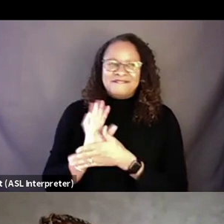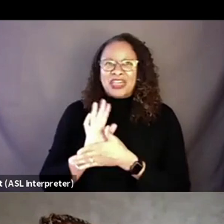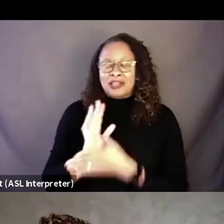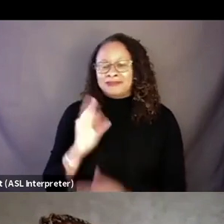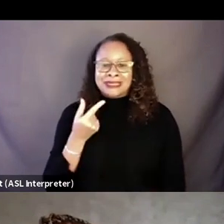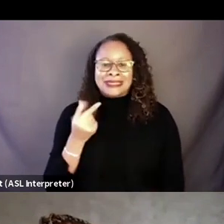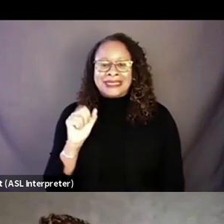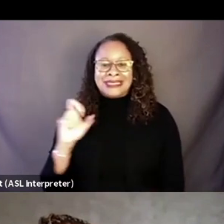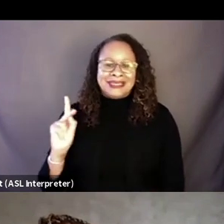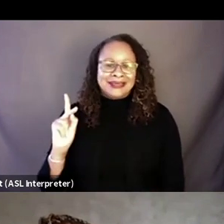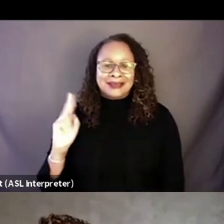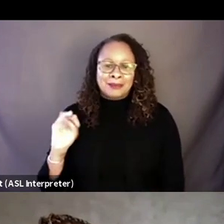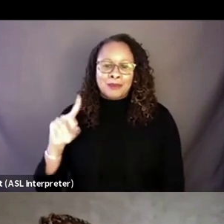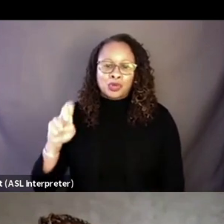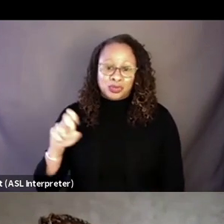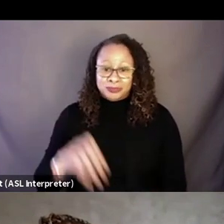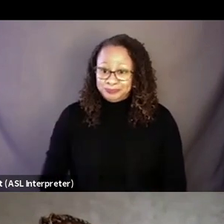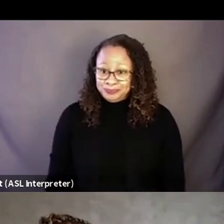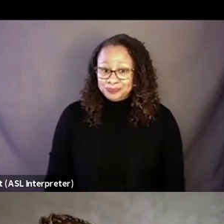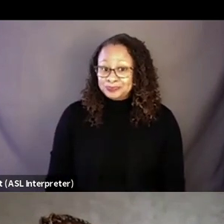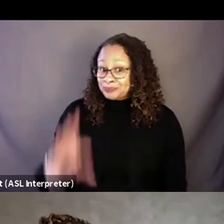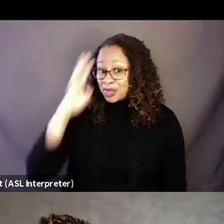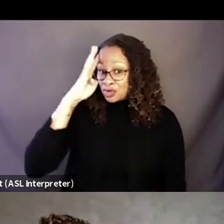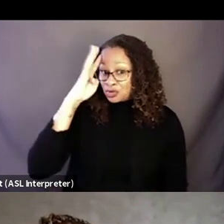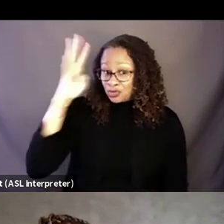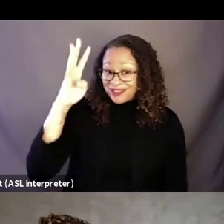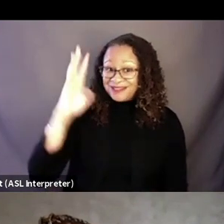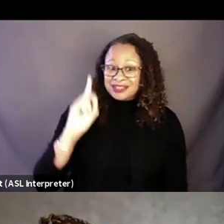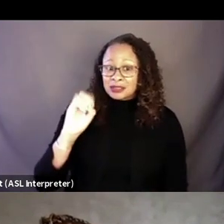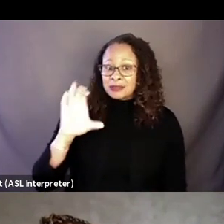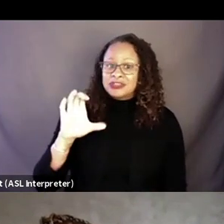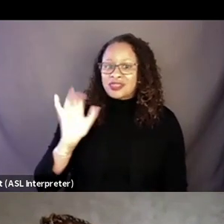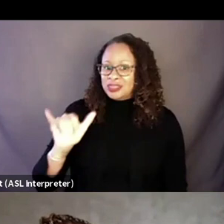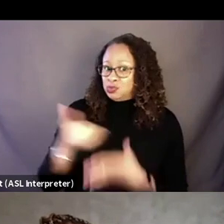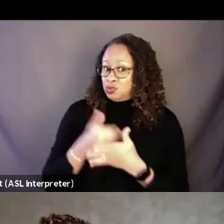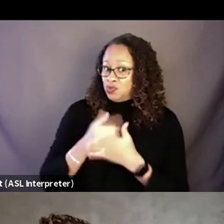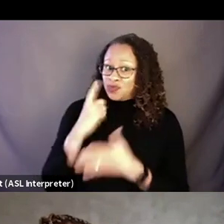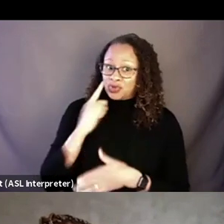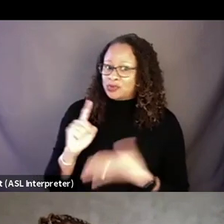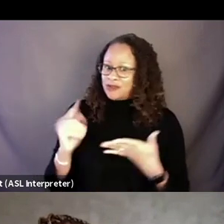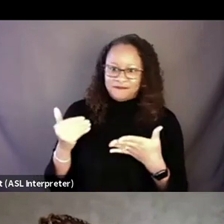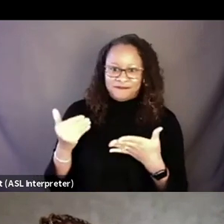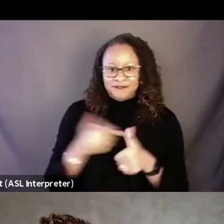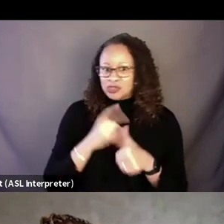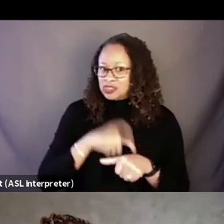Creative documentary is new to you, right? This is your first feature of this kind.